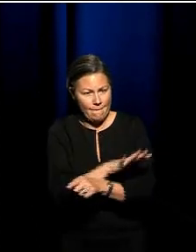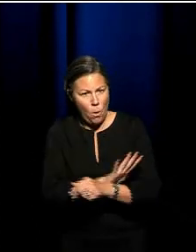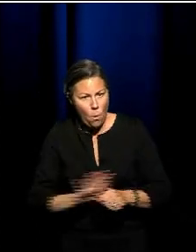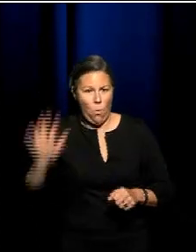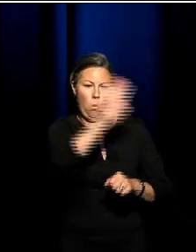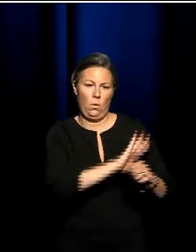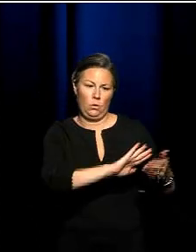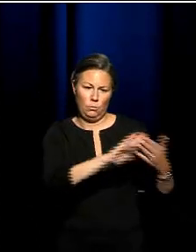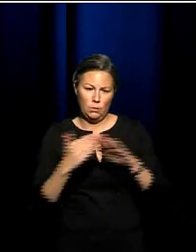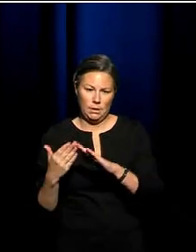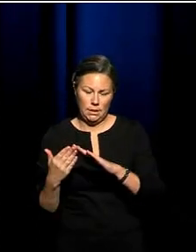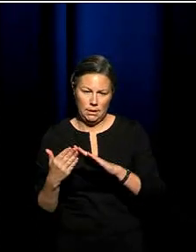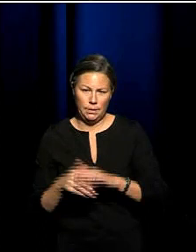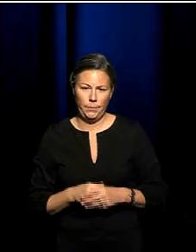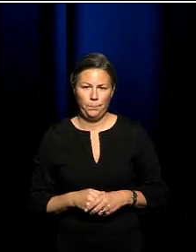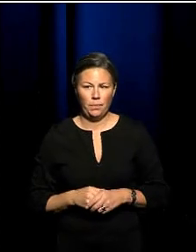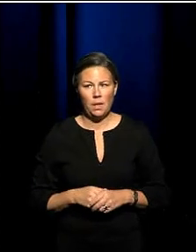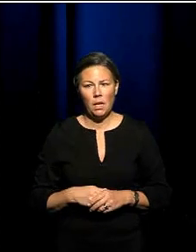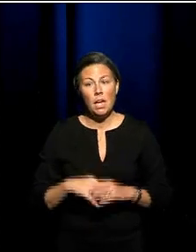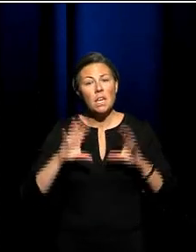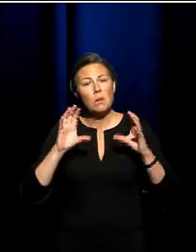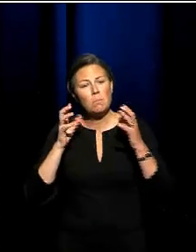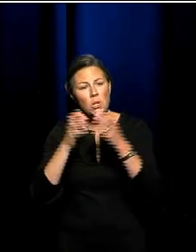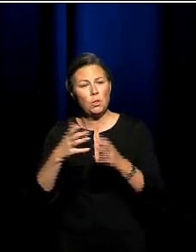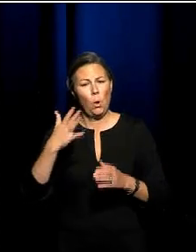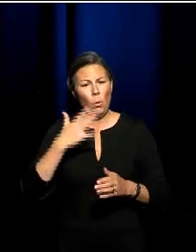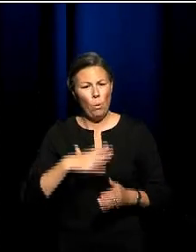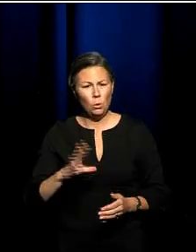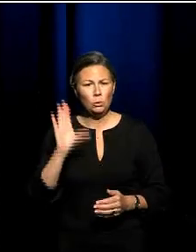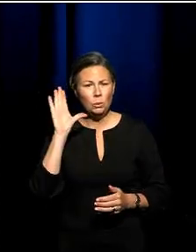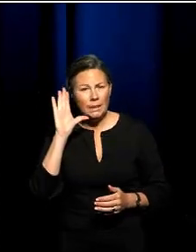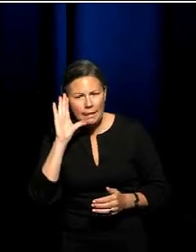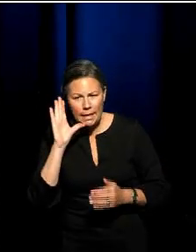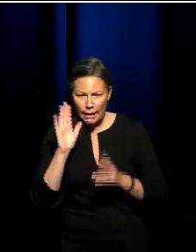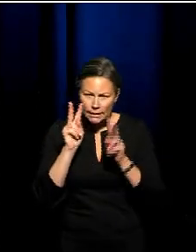deeply about the different needs of each community. While the Commission may not